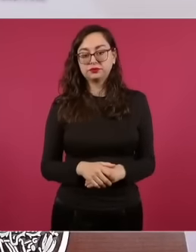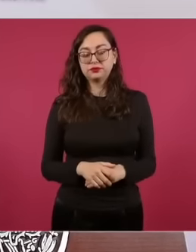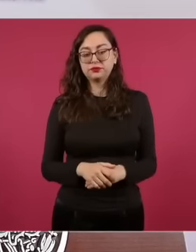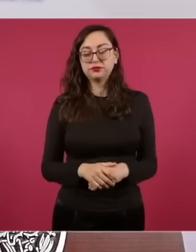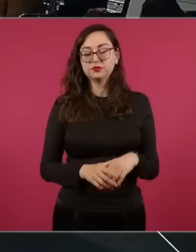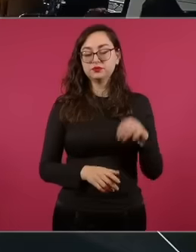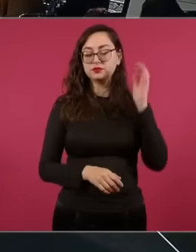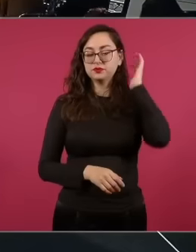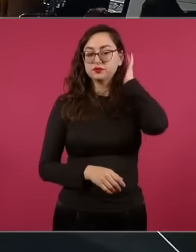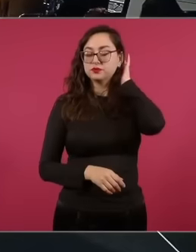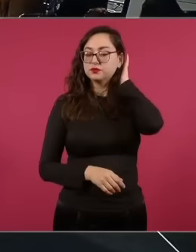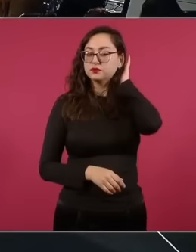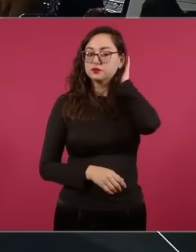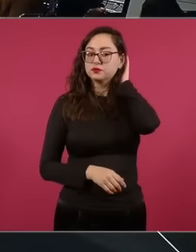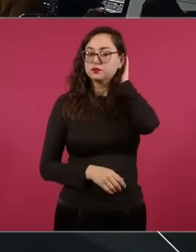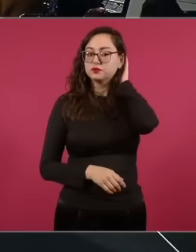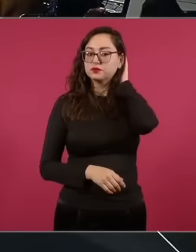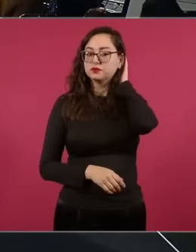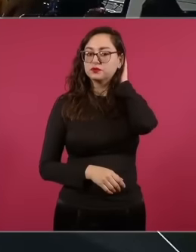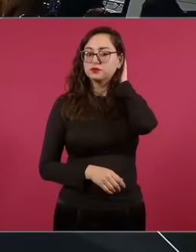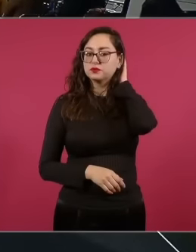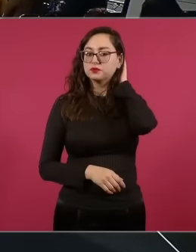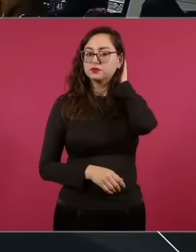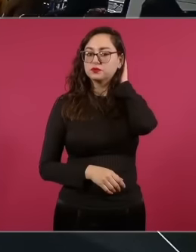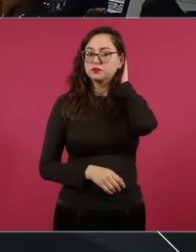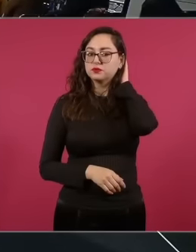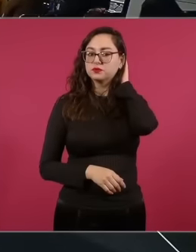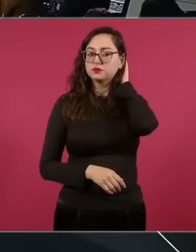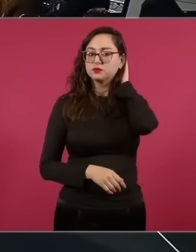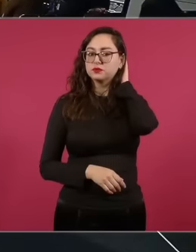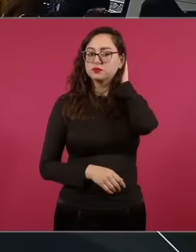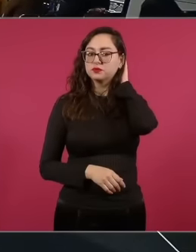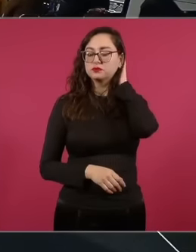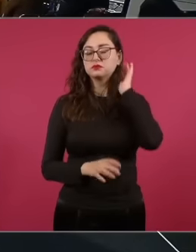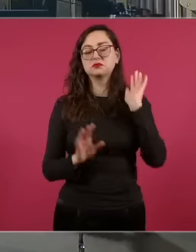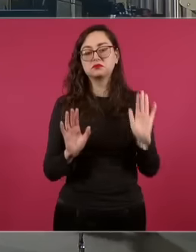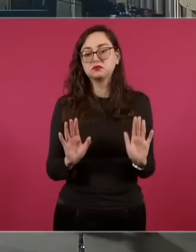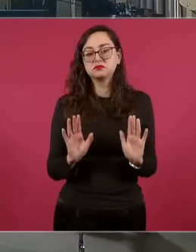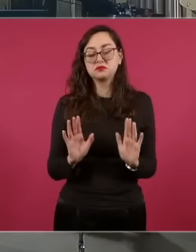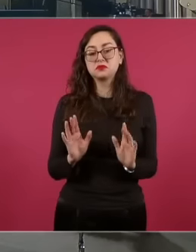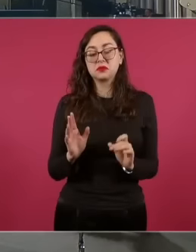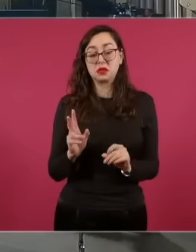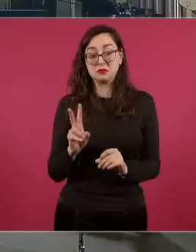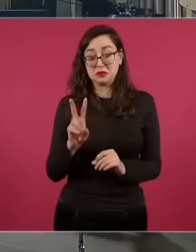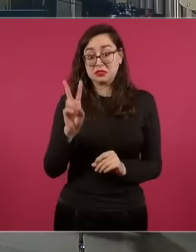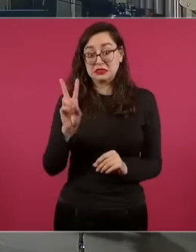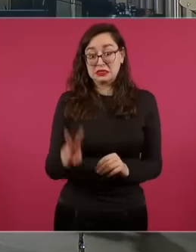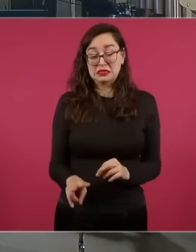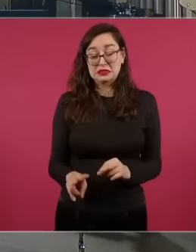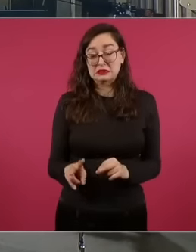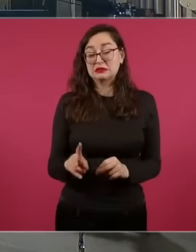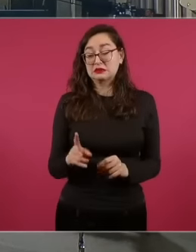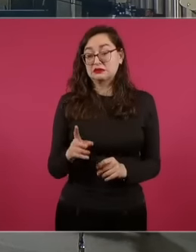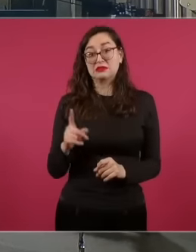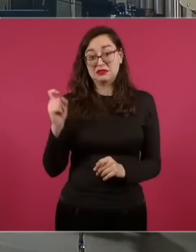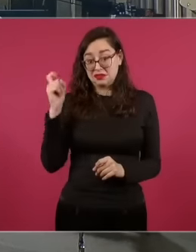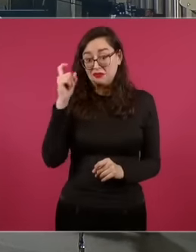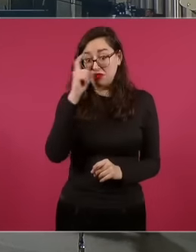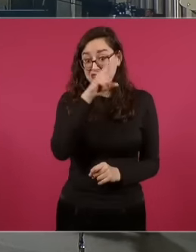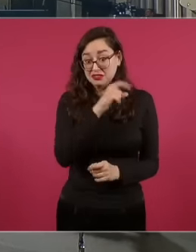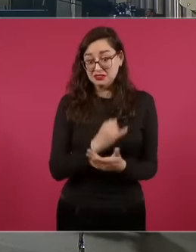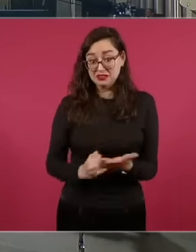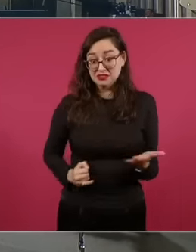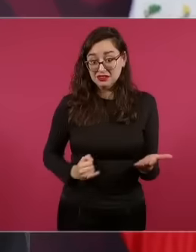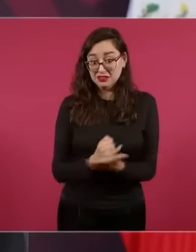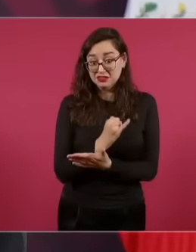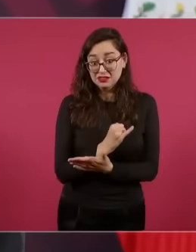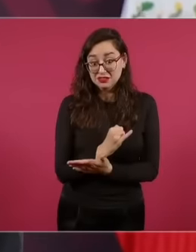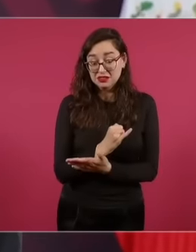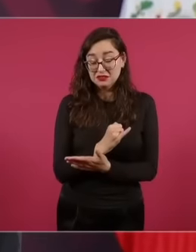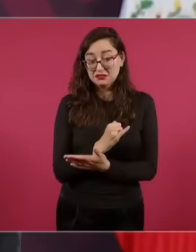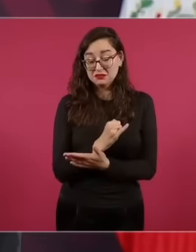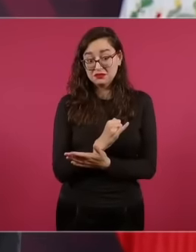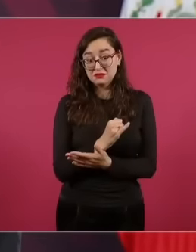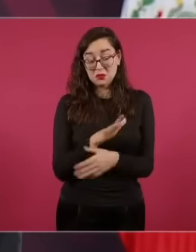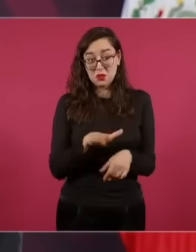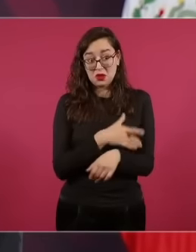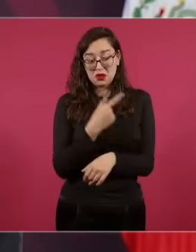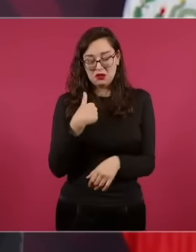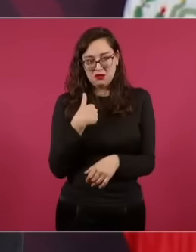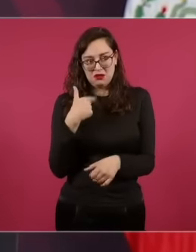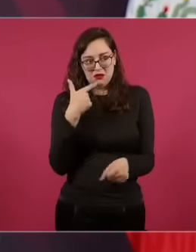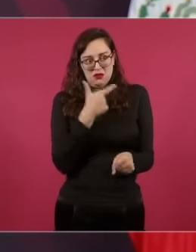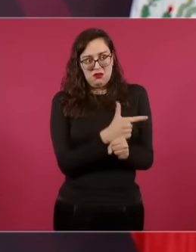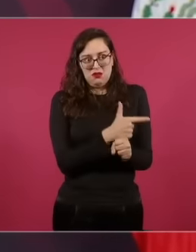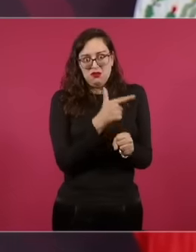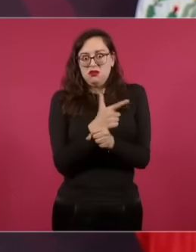, but I explain it to you because they were very strong things. I am going to tell you even more. Hey, I